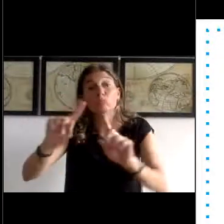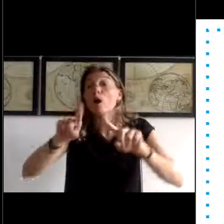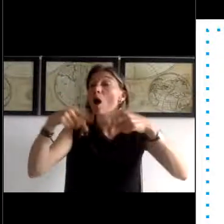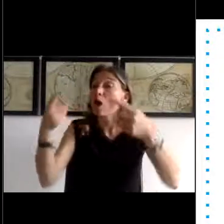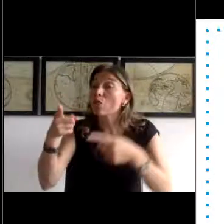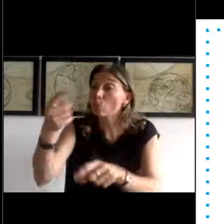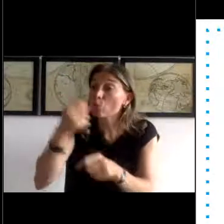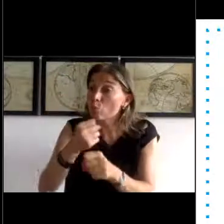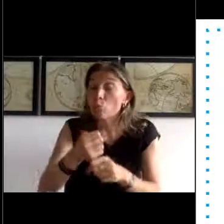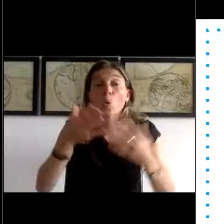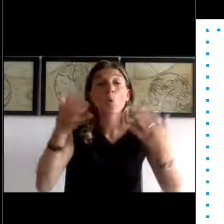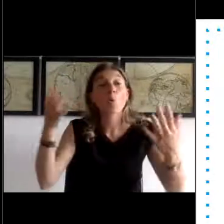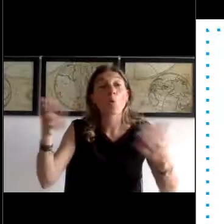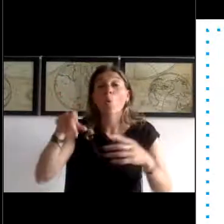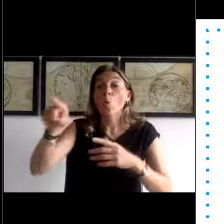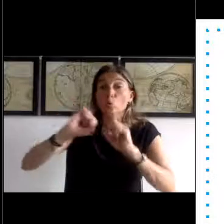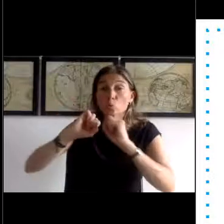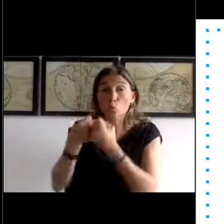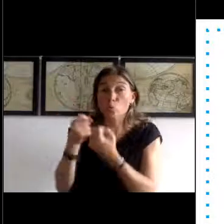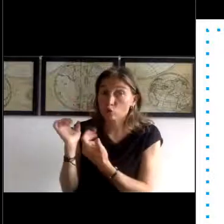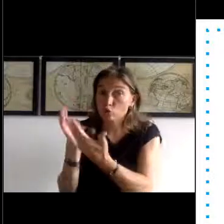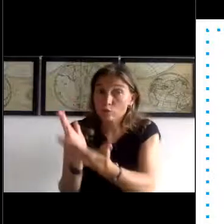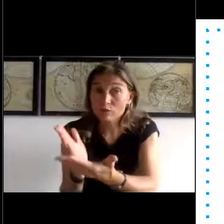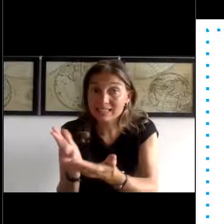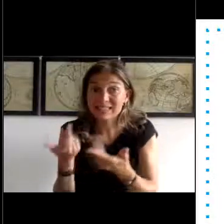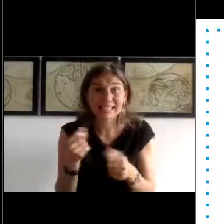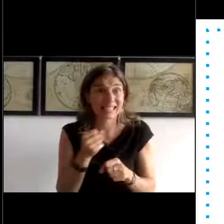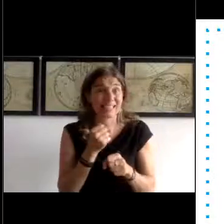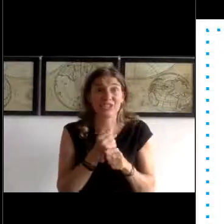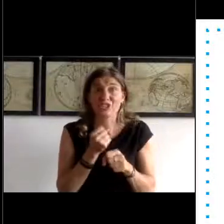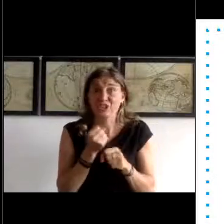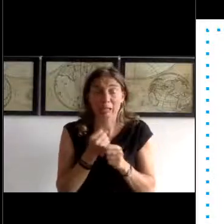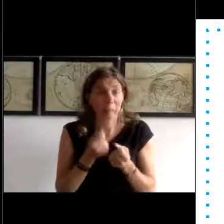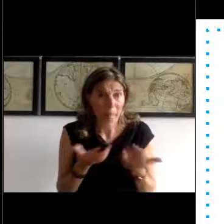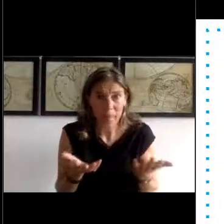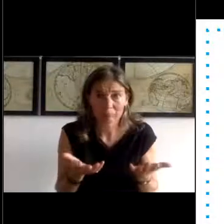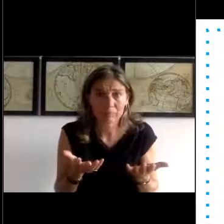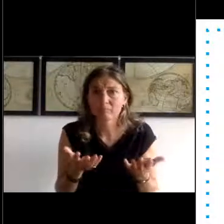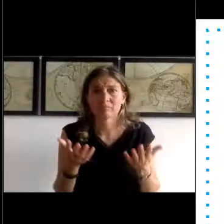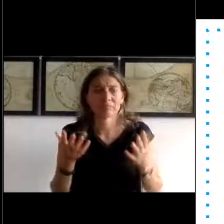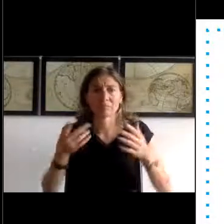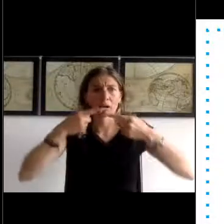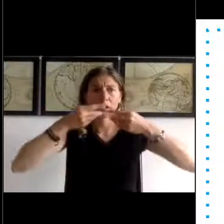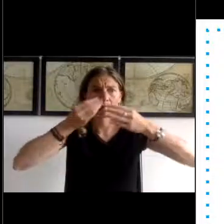to combat in climate change, to make a really climate neutral Europe.